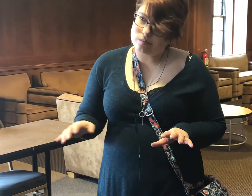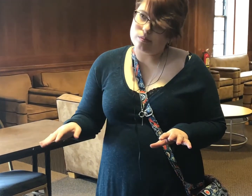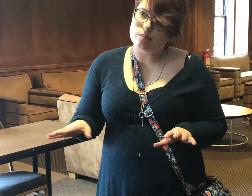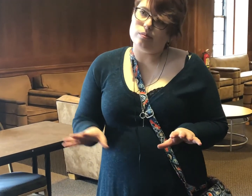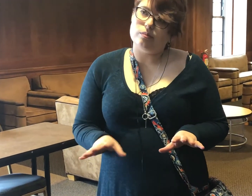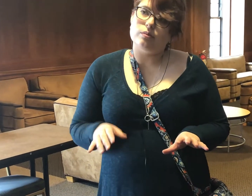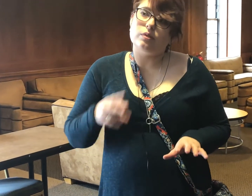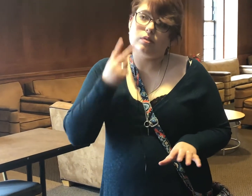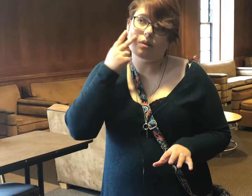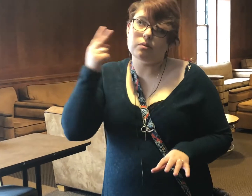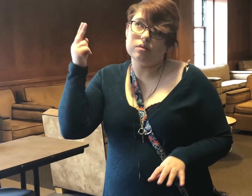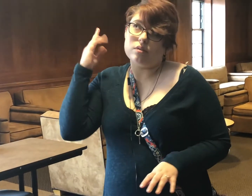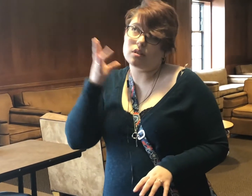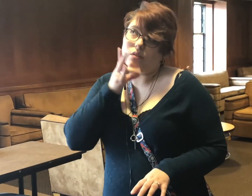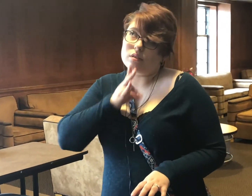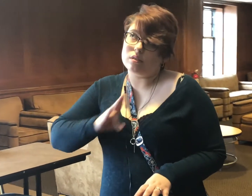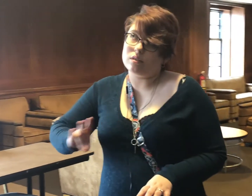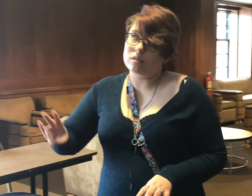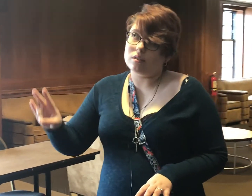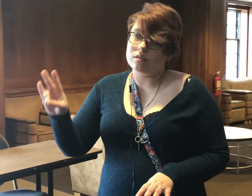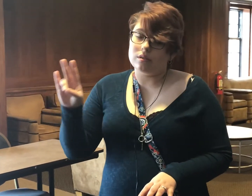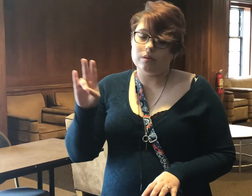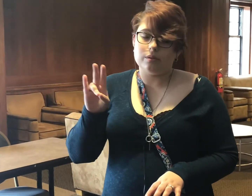Once I was seven years old